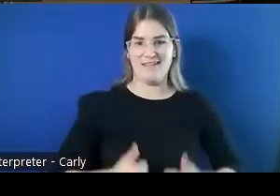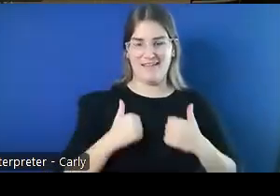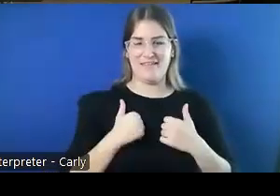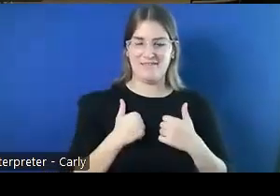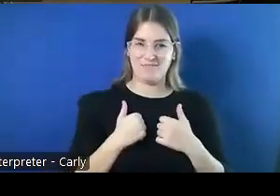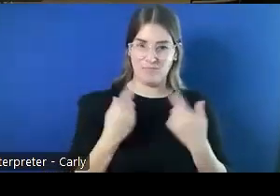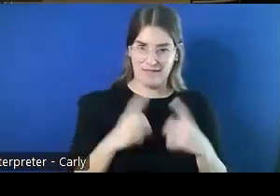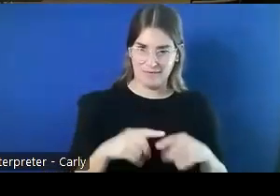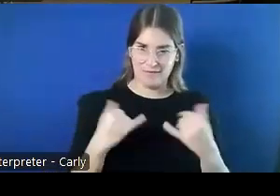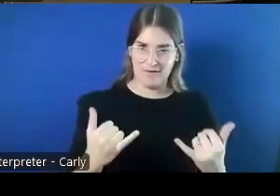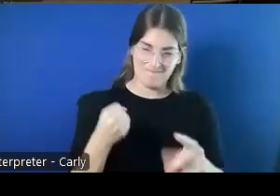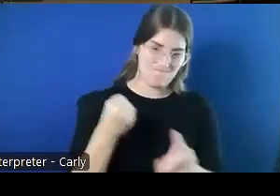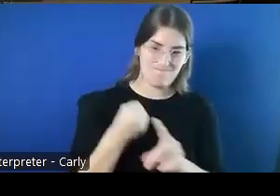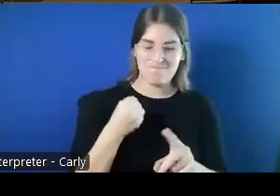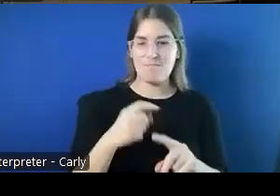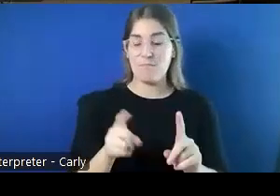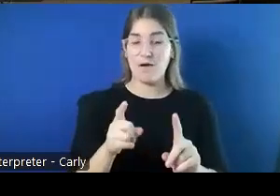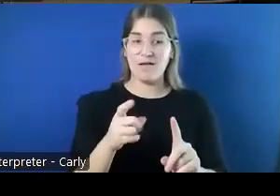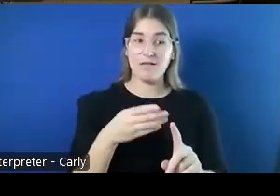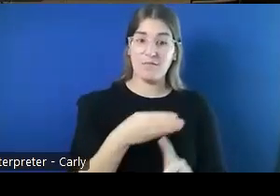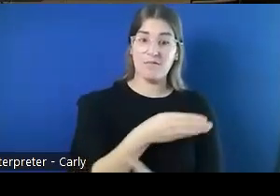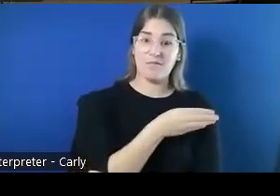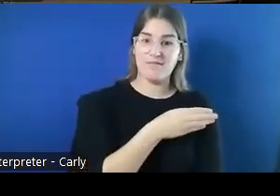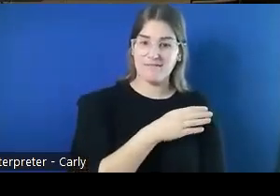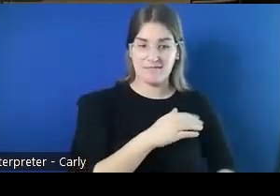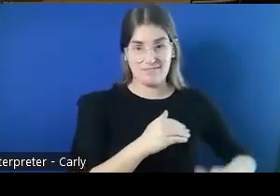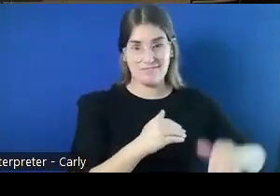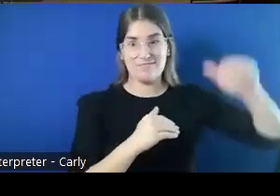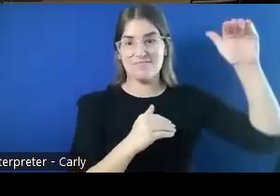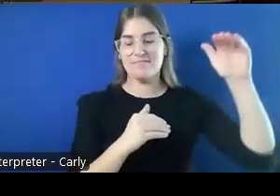significantly impacting them so um towards the end that anticipatory grief started to really